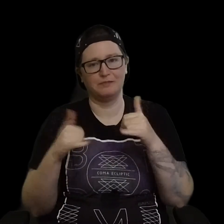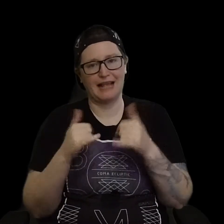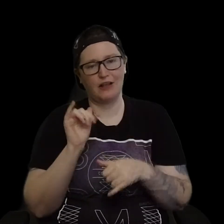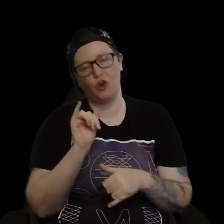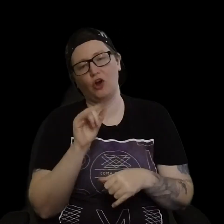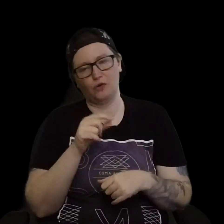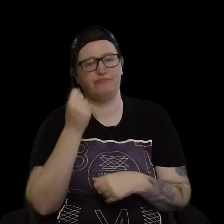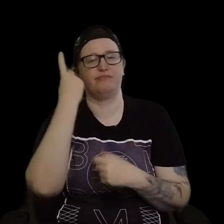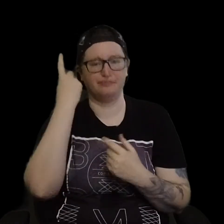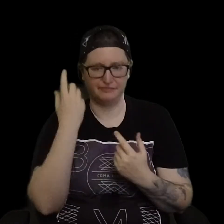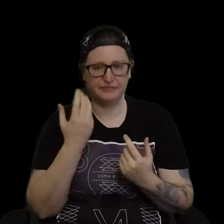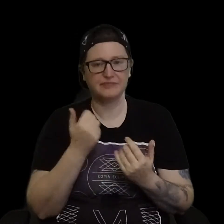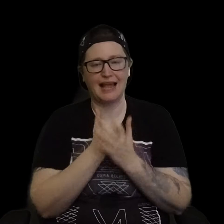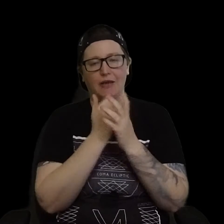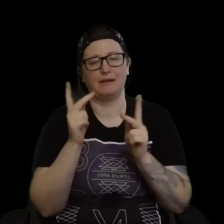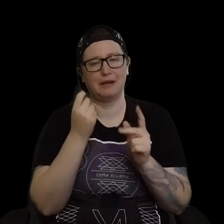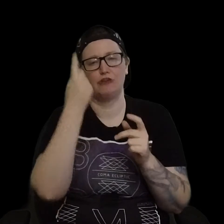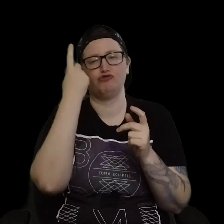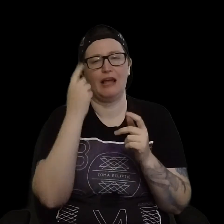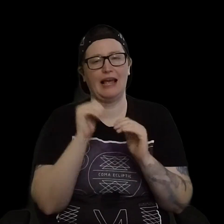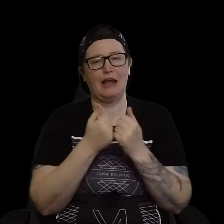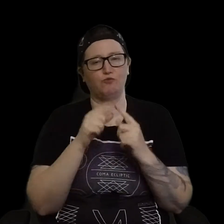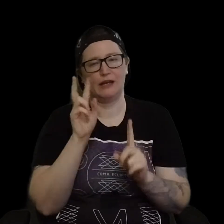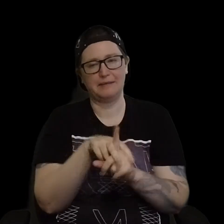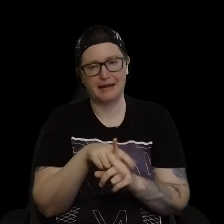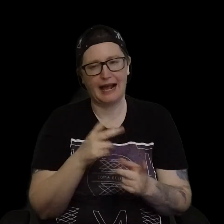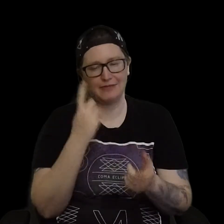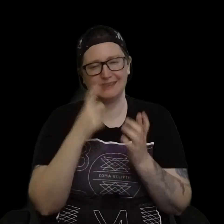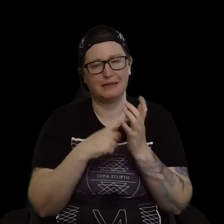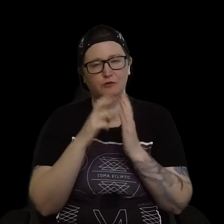giving an example during play so you just kind of understand better people just kind of get how that